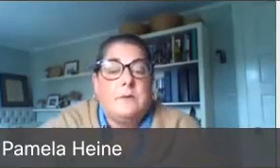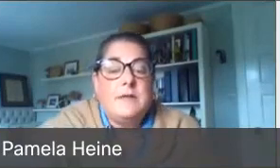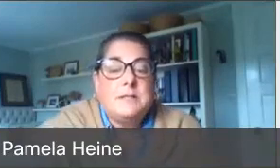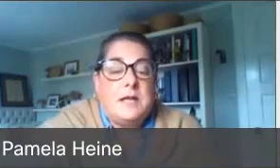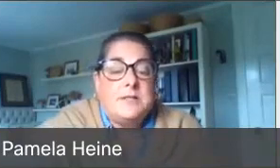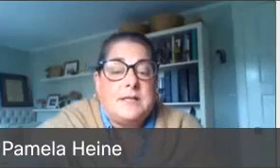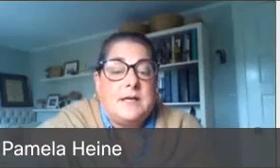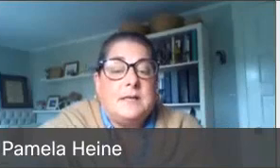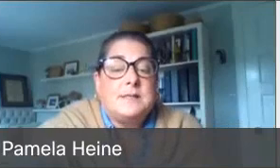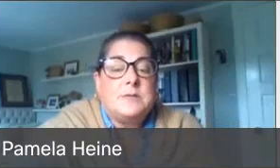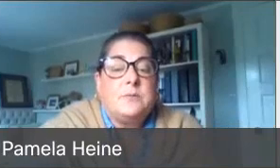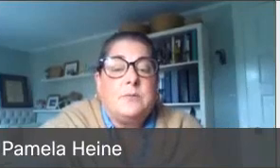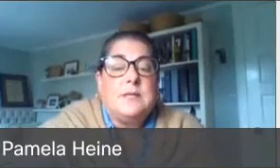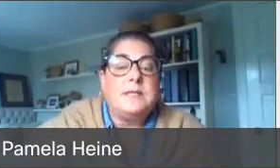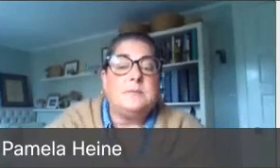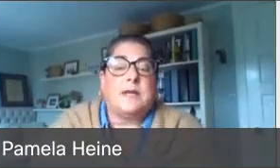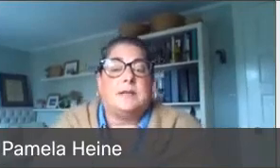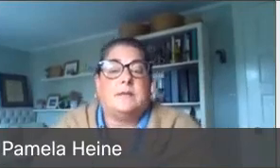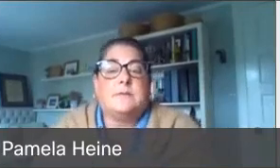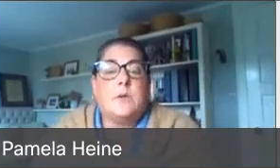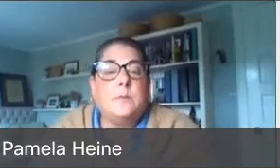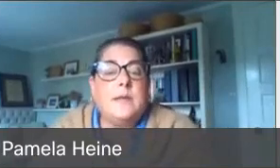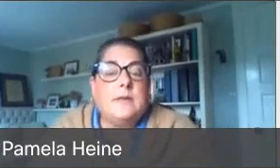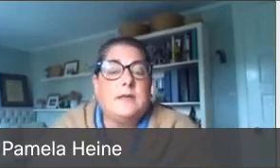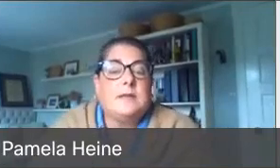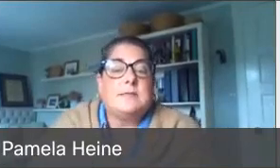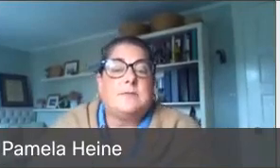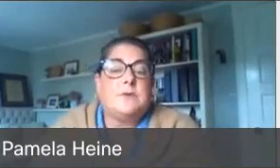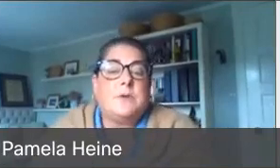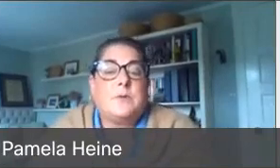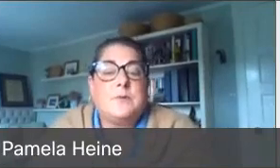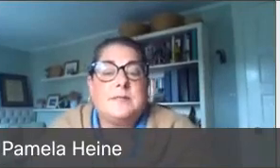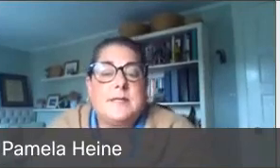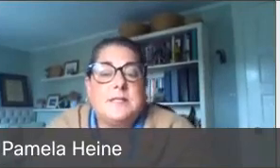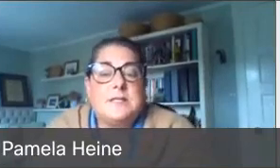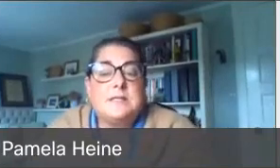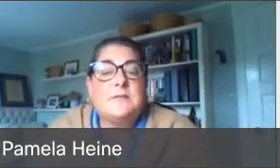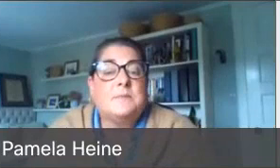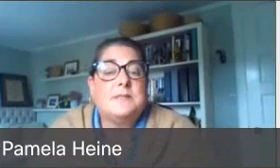A review of the agenda, so to reach these objectives, we will begin this afternoon with presentations